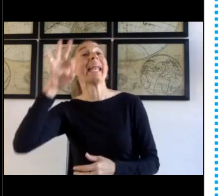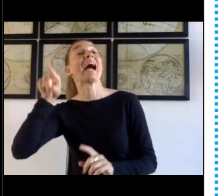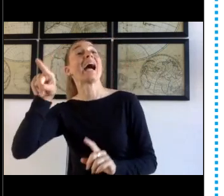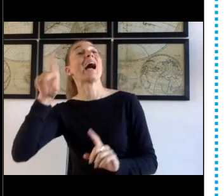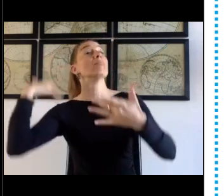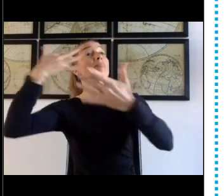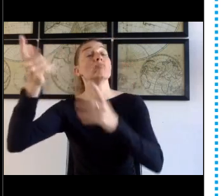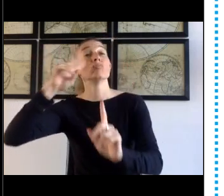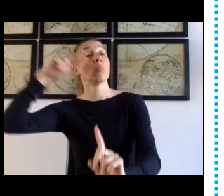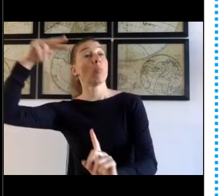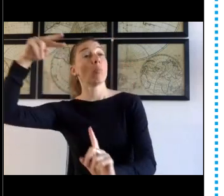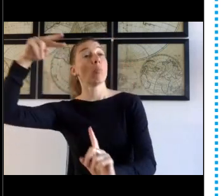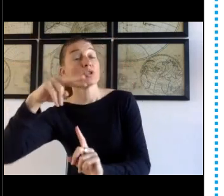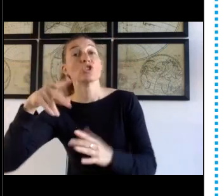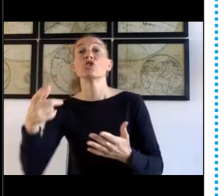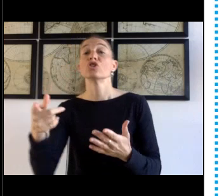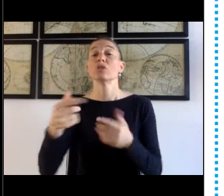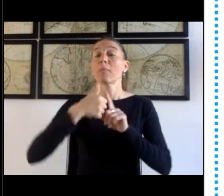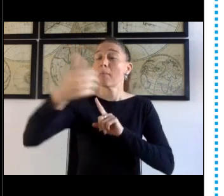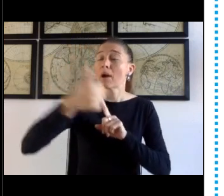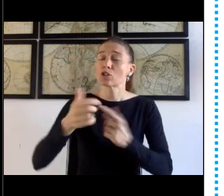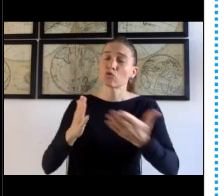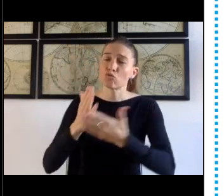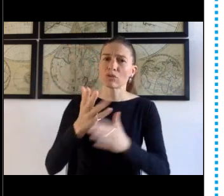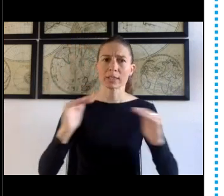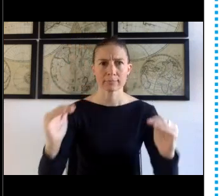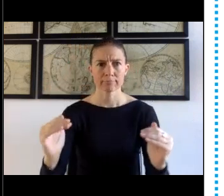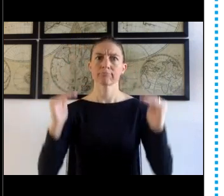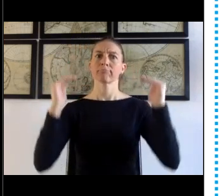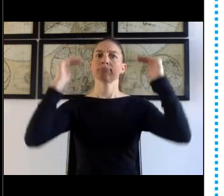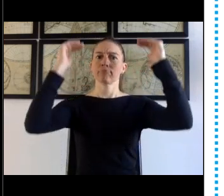the rights of persons with disabilities in all those transport modes.